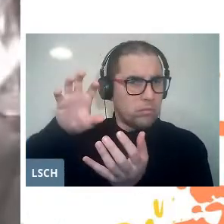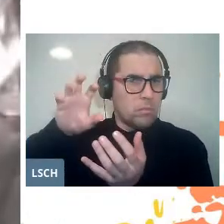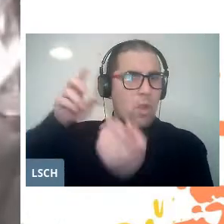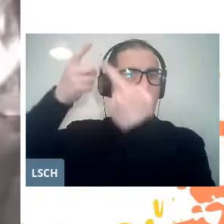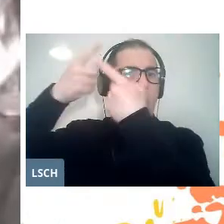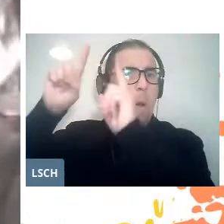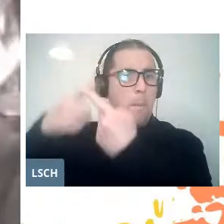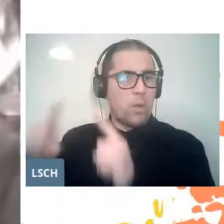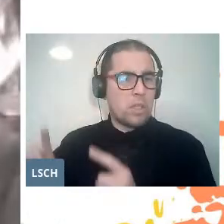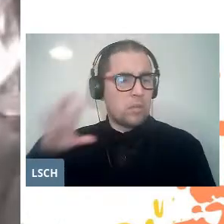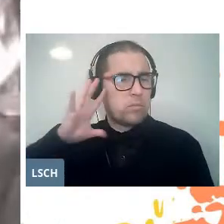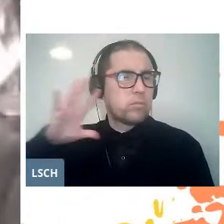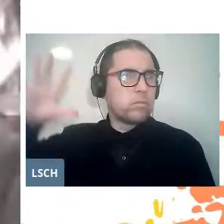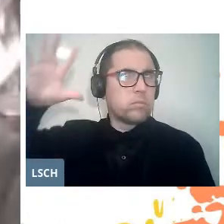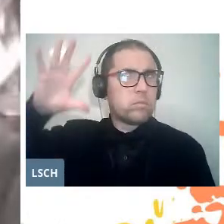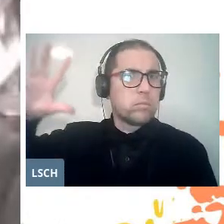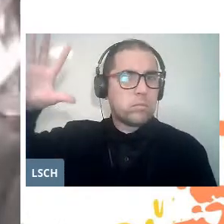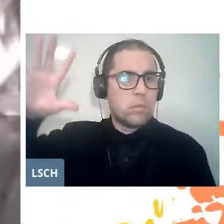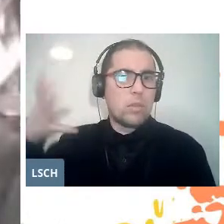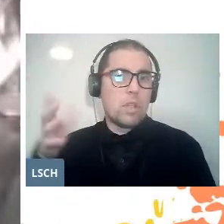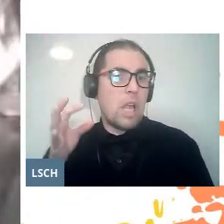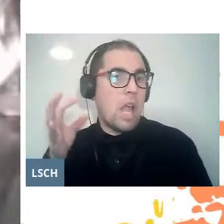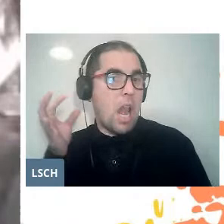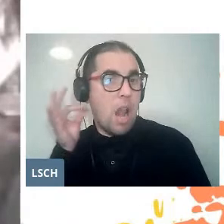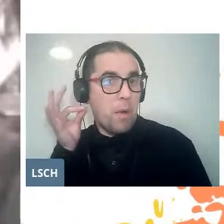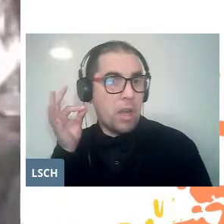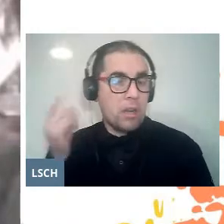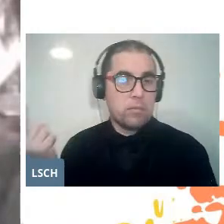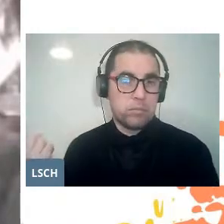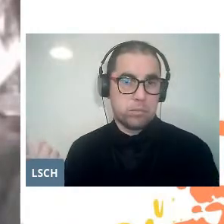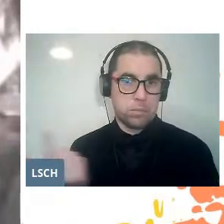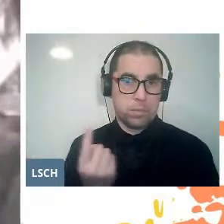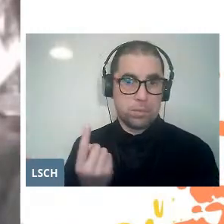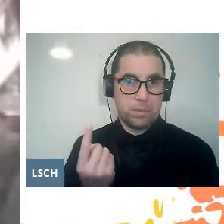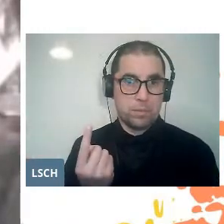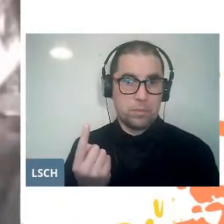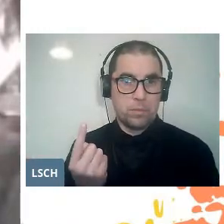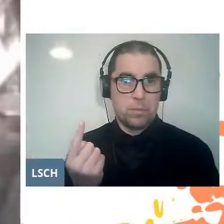Even the beloved woman becomes for him a melody that,